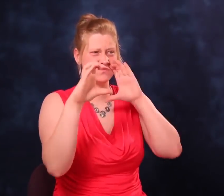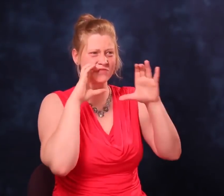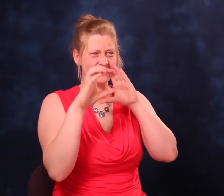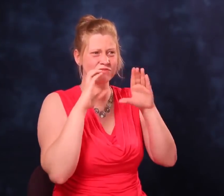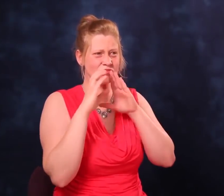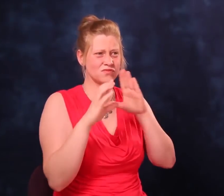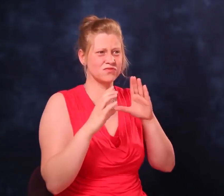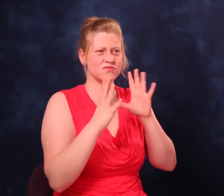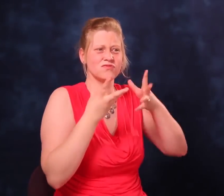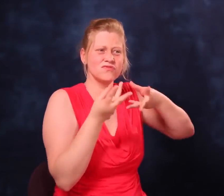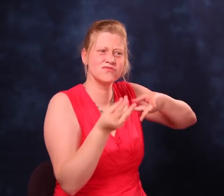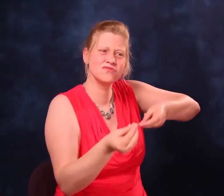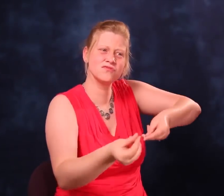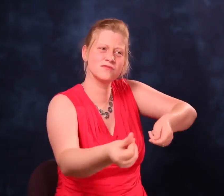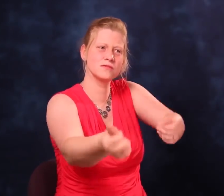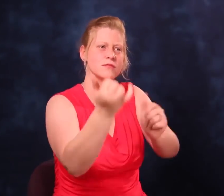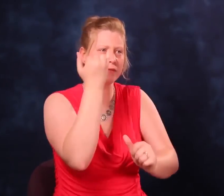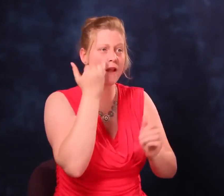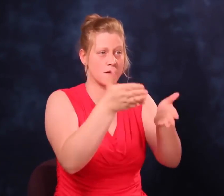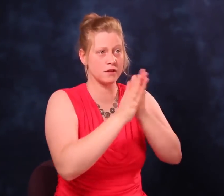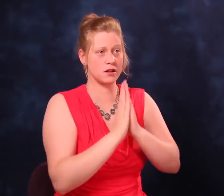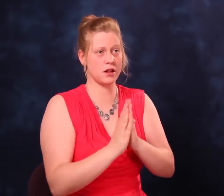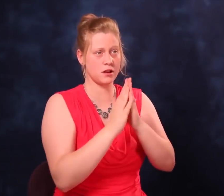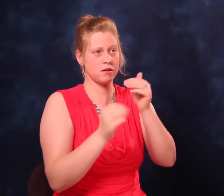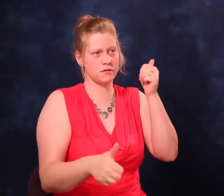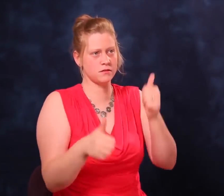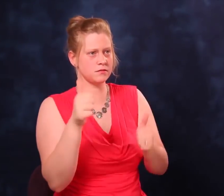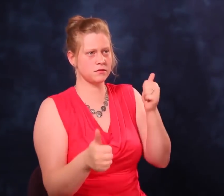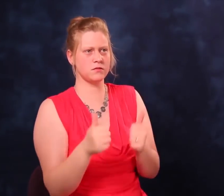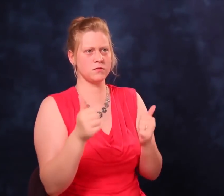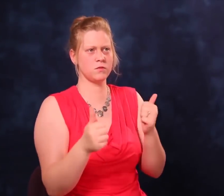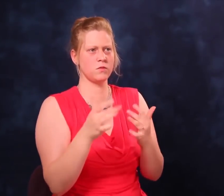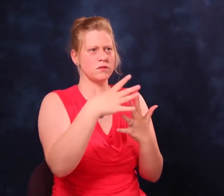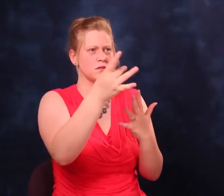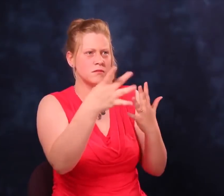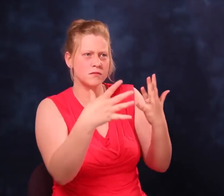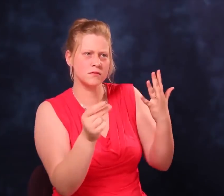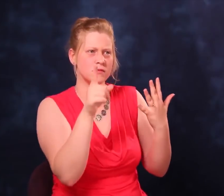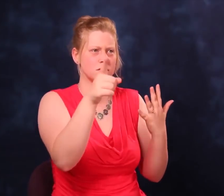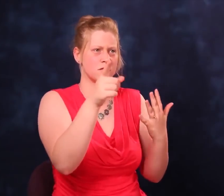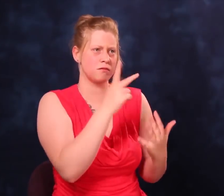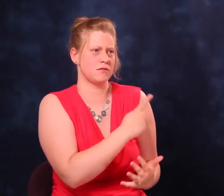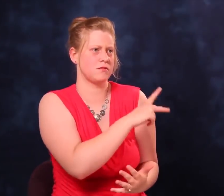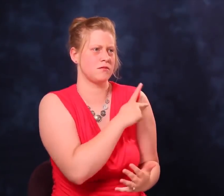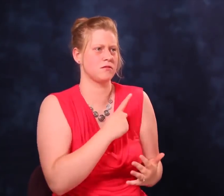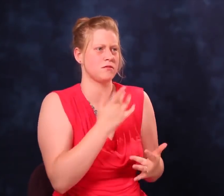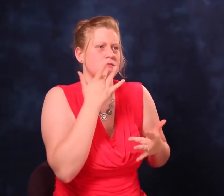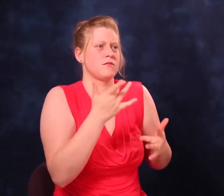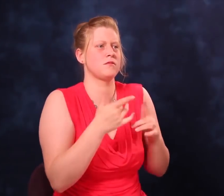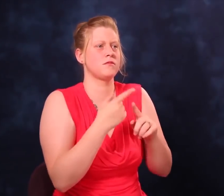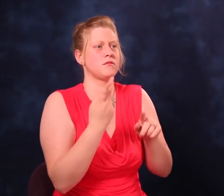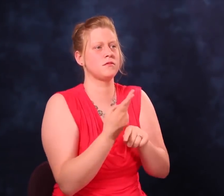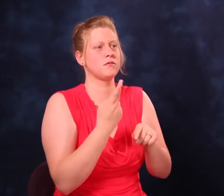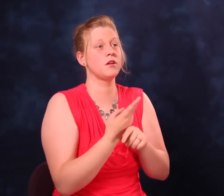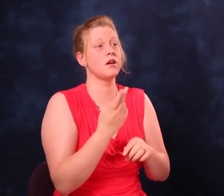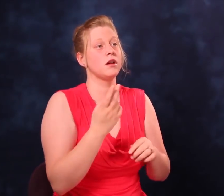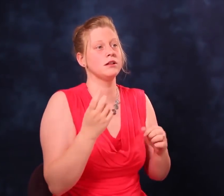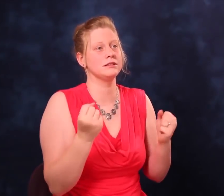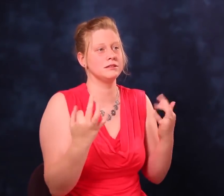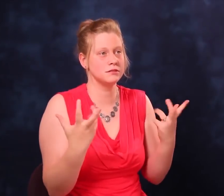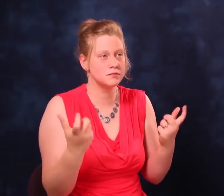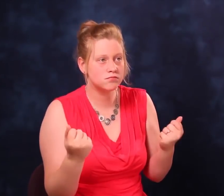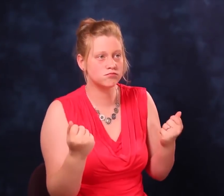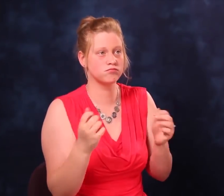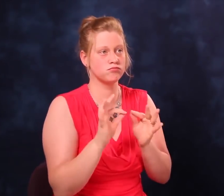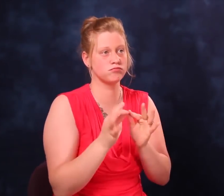You will make communication go much more smoothly if you ask which method the patient prefers: